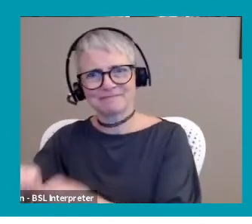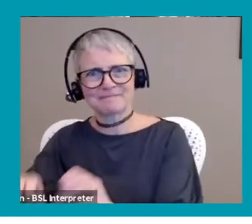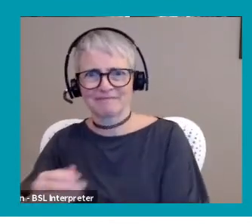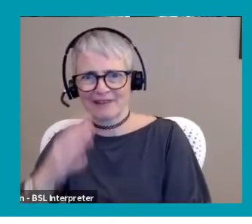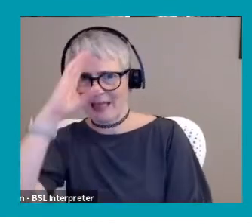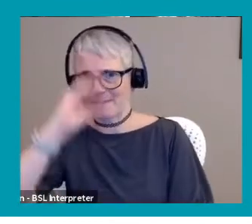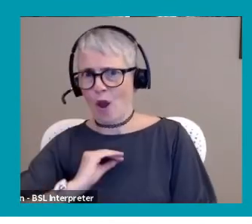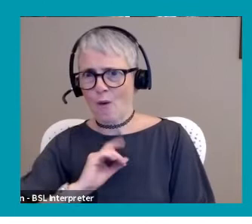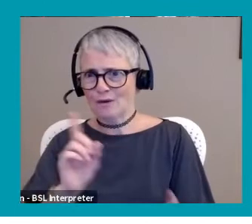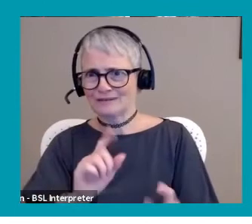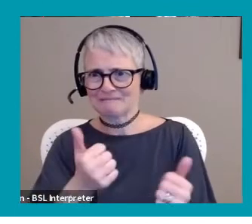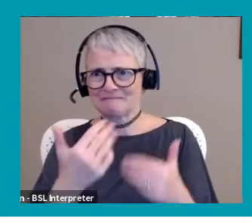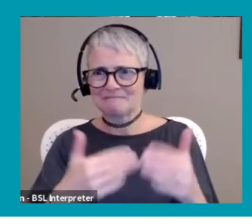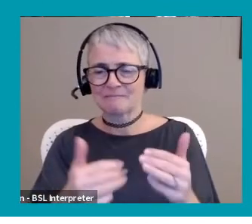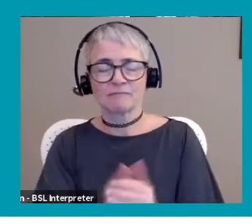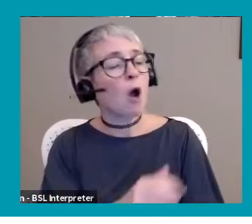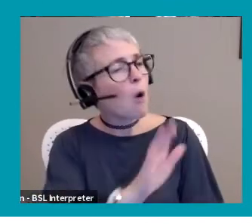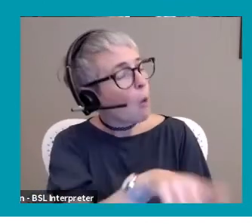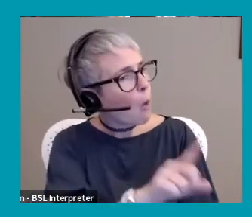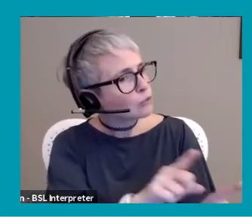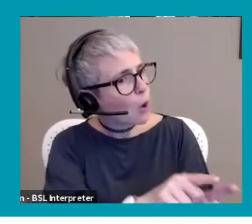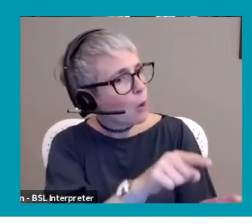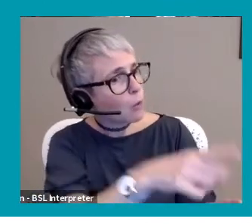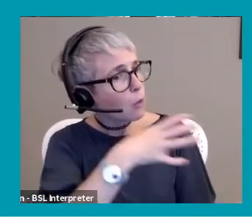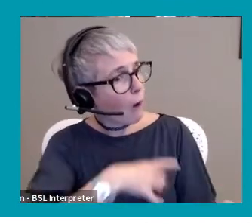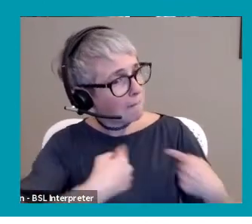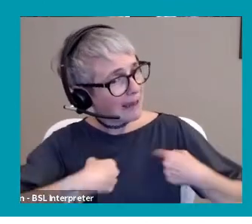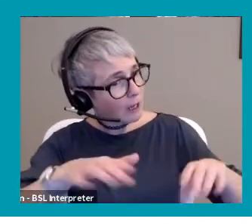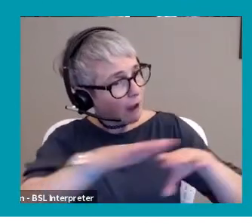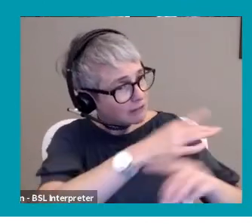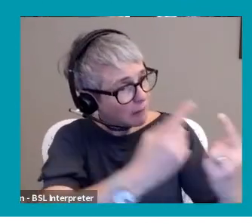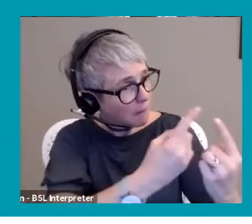And also let us know if there is something you want covered that we haven't covered. as we can. So you have